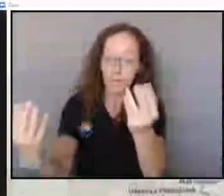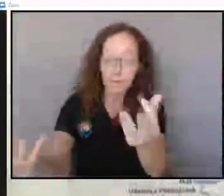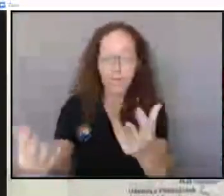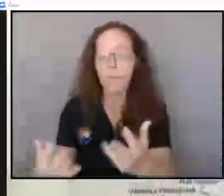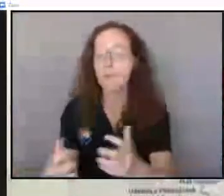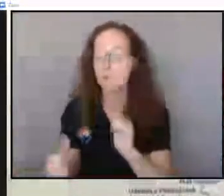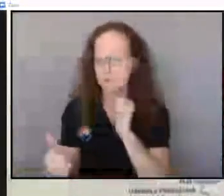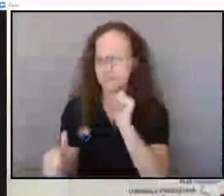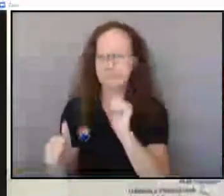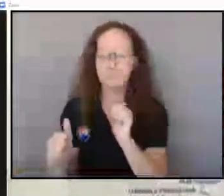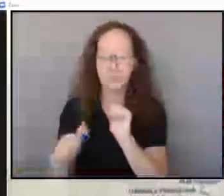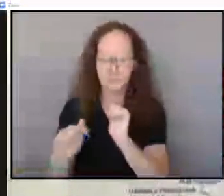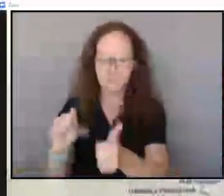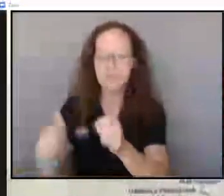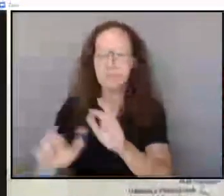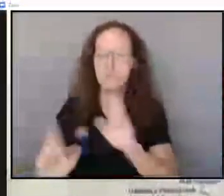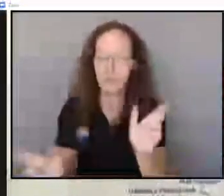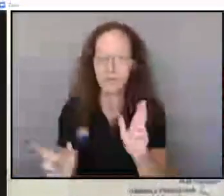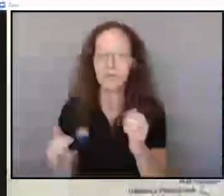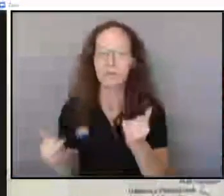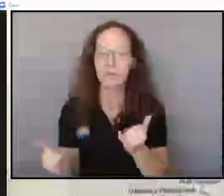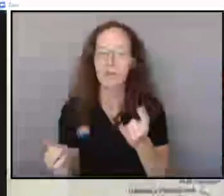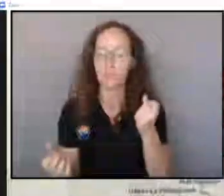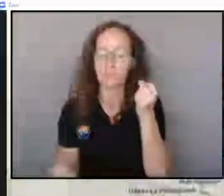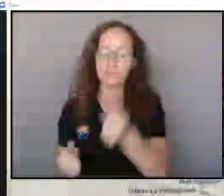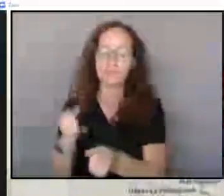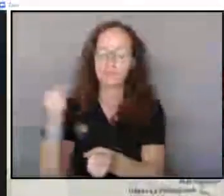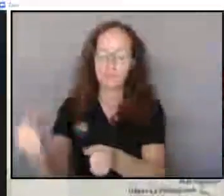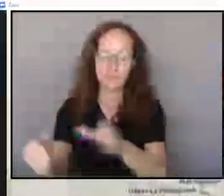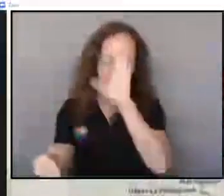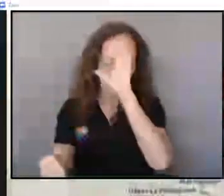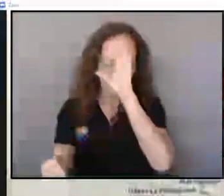TO DO IS GET OUR FIREFIGHTERS TO THOSE STRUCTURES AND